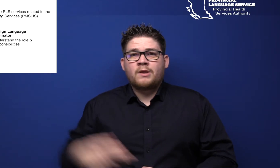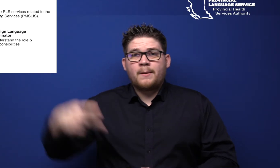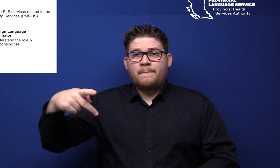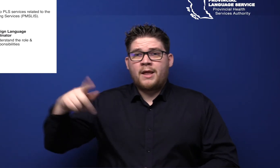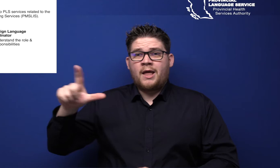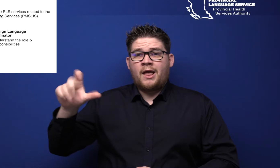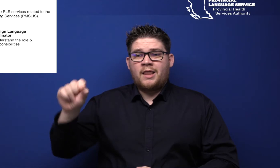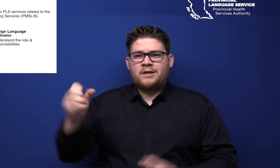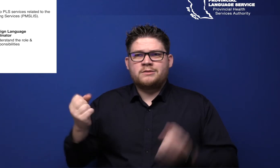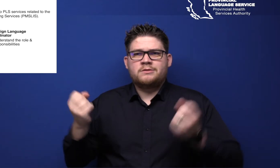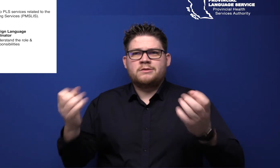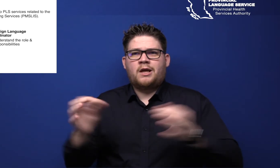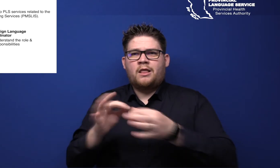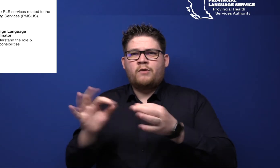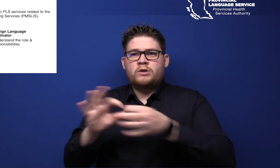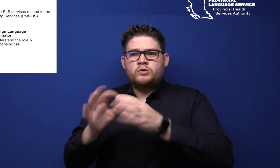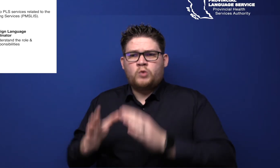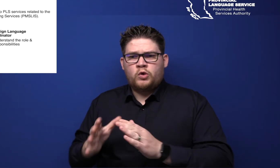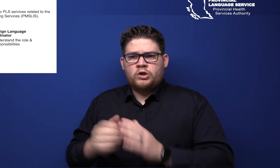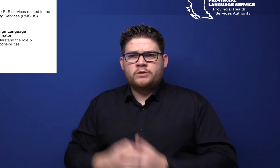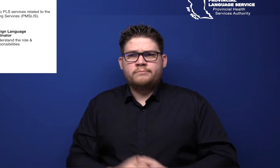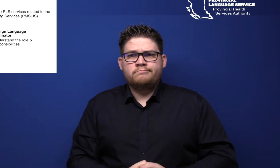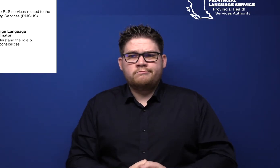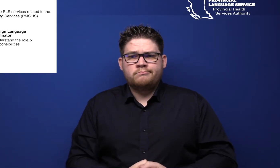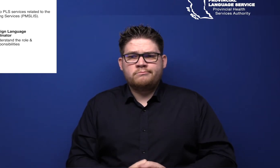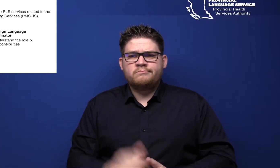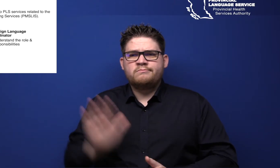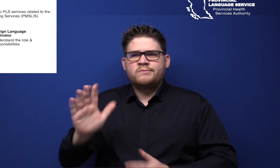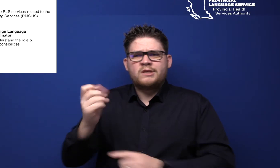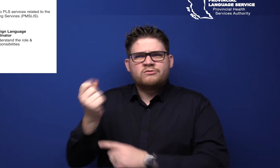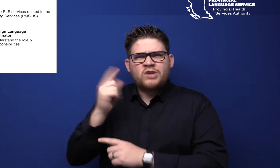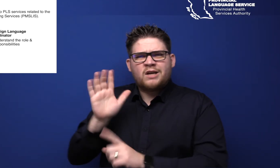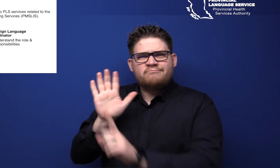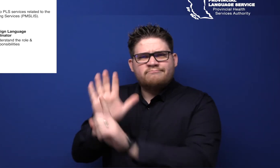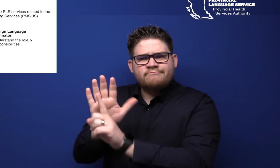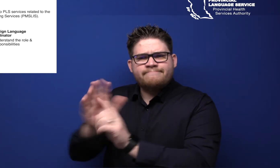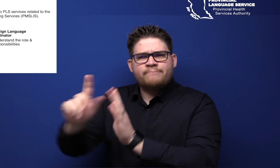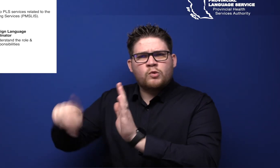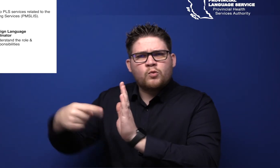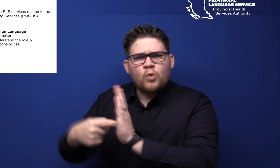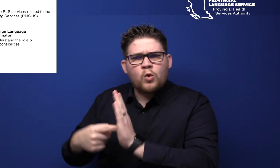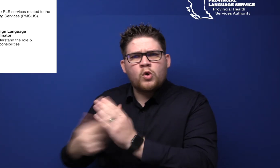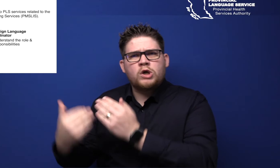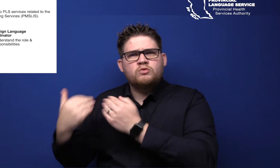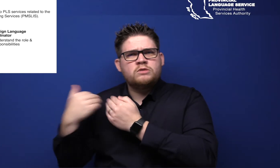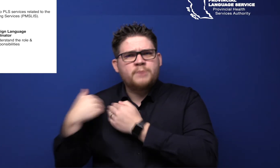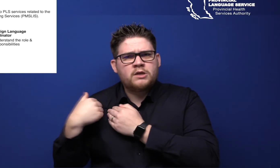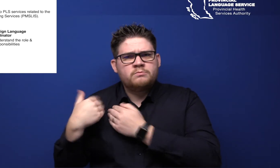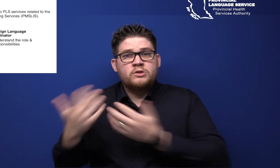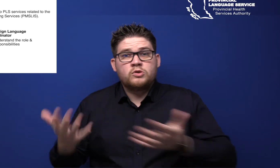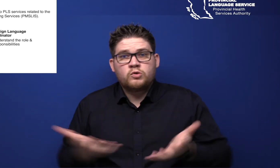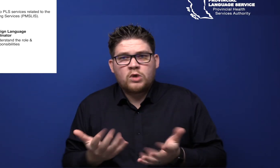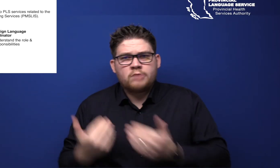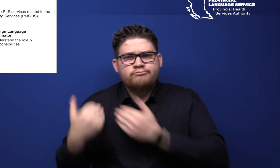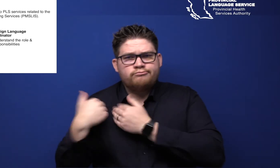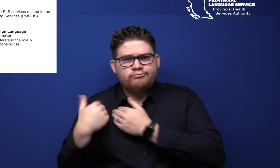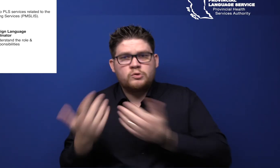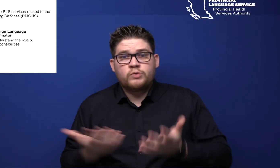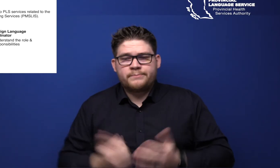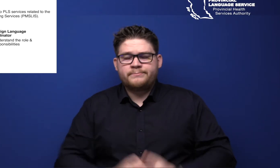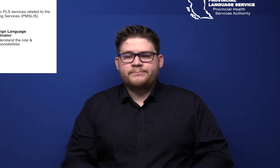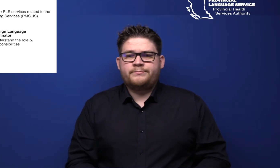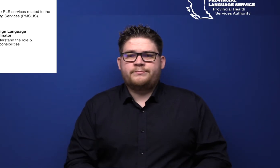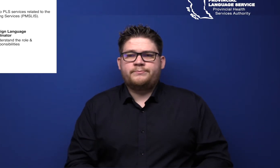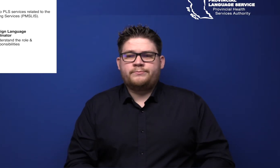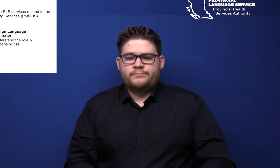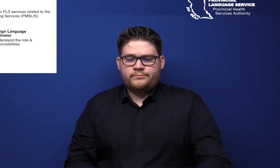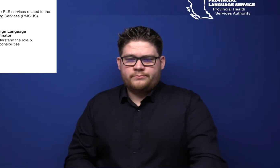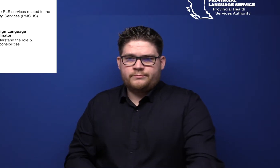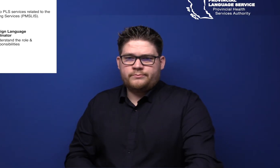WE WILL LEARN ABOUT THE PLS SIGN LANGUAGE COORDINATOR ROLES AND RESPONSIBILITIES.